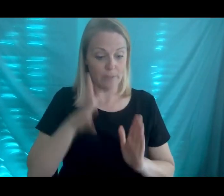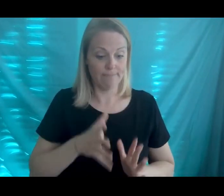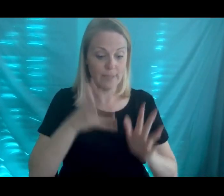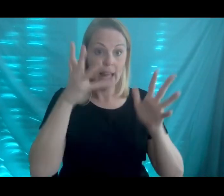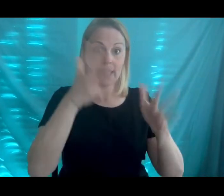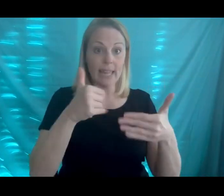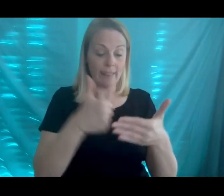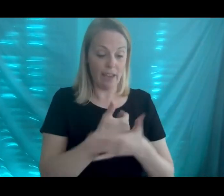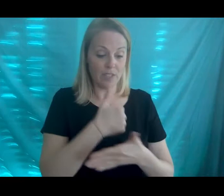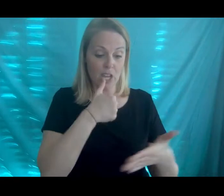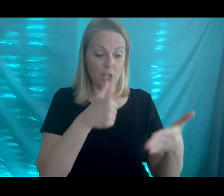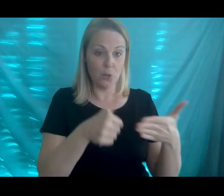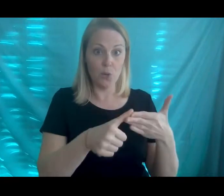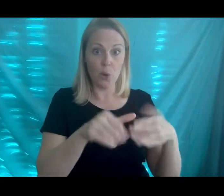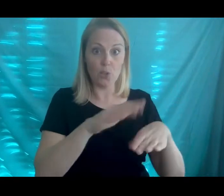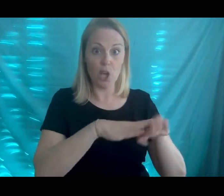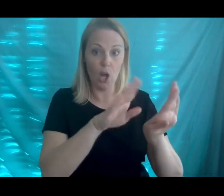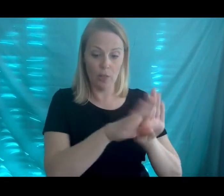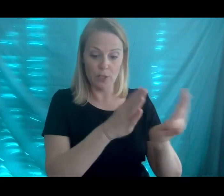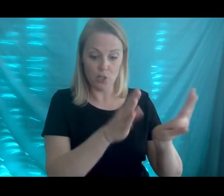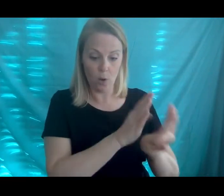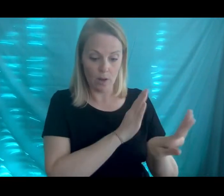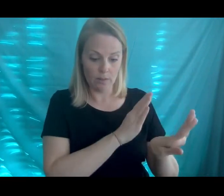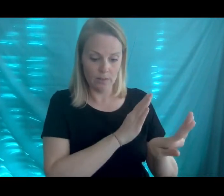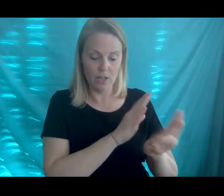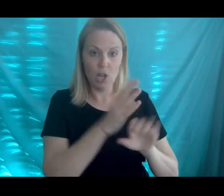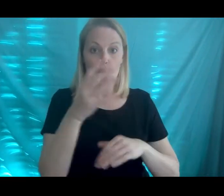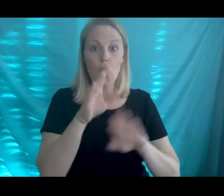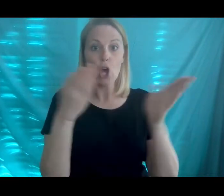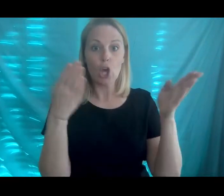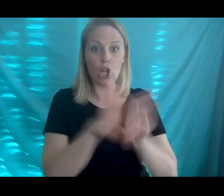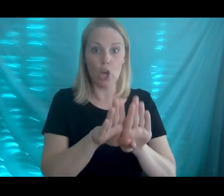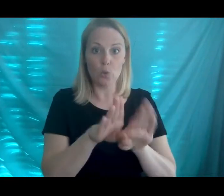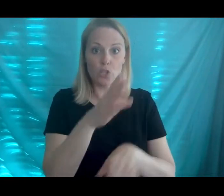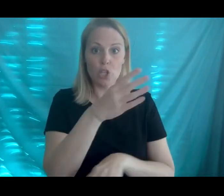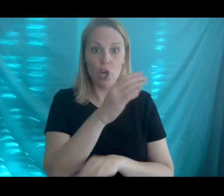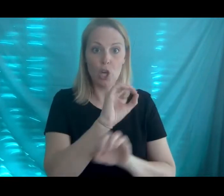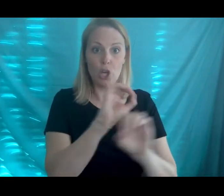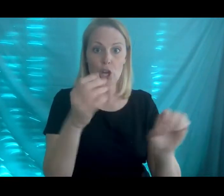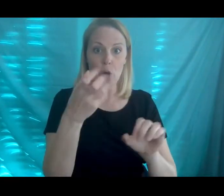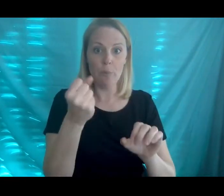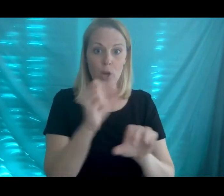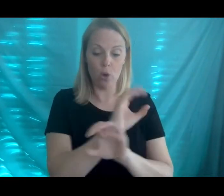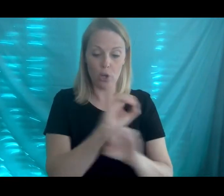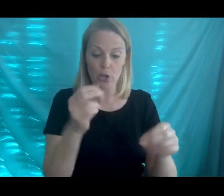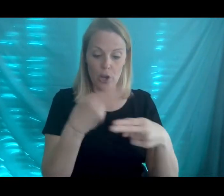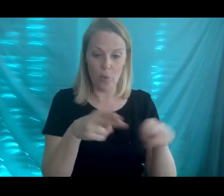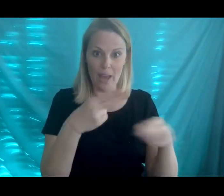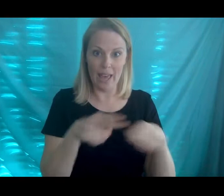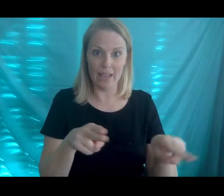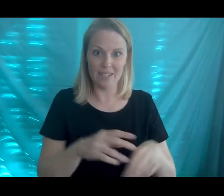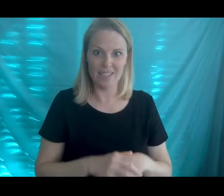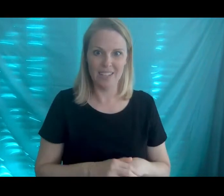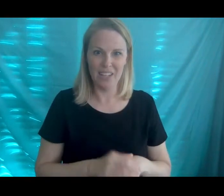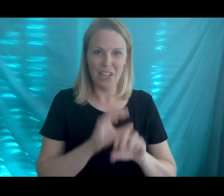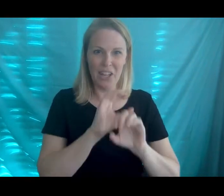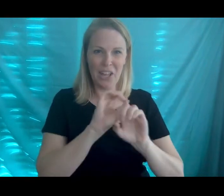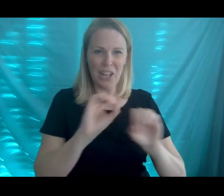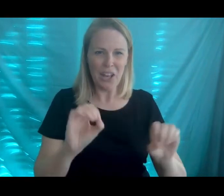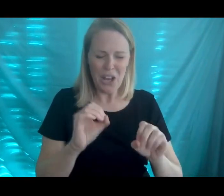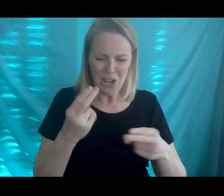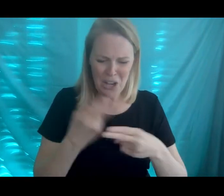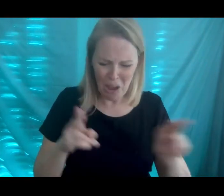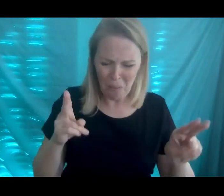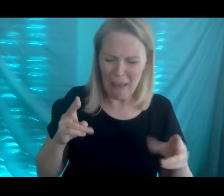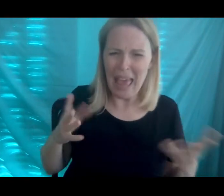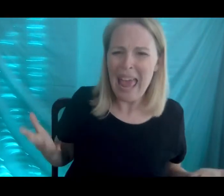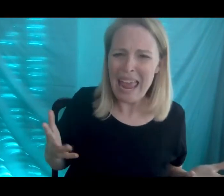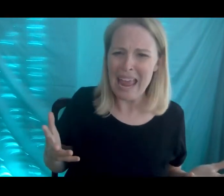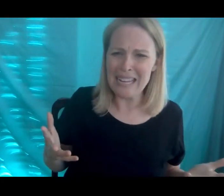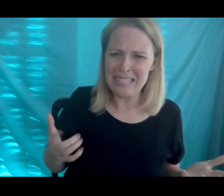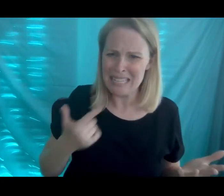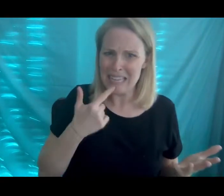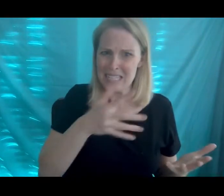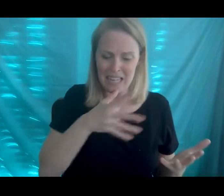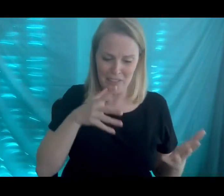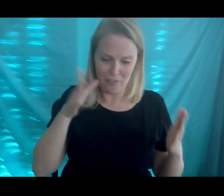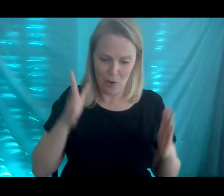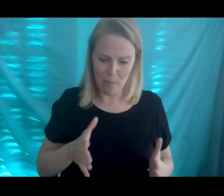they left a new note on the door closed no milk no eggs no eggs said the farmer